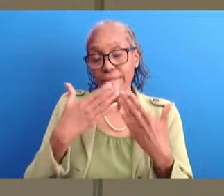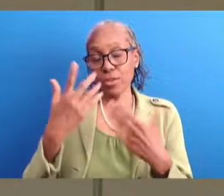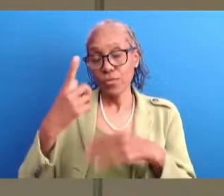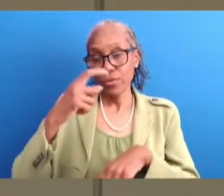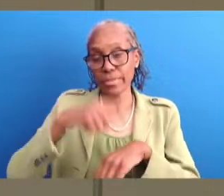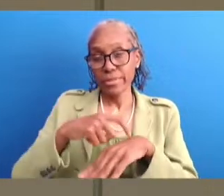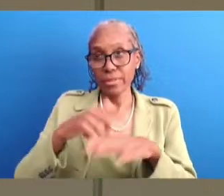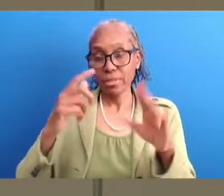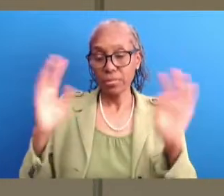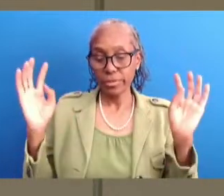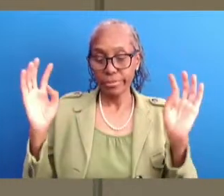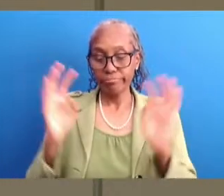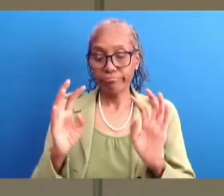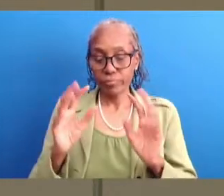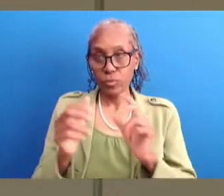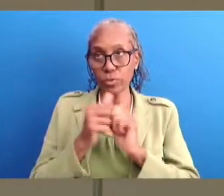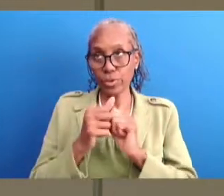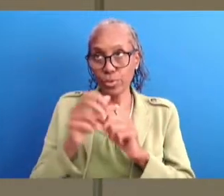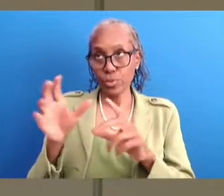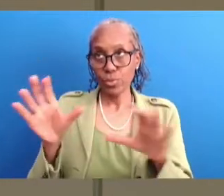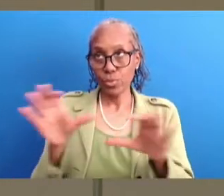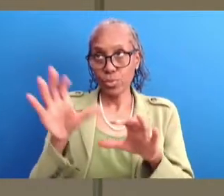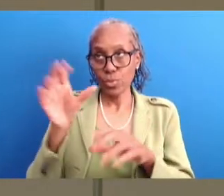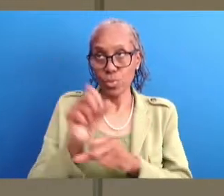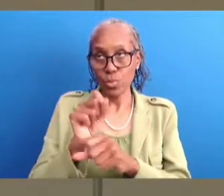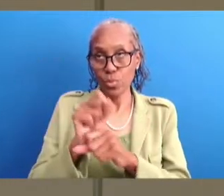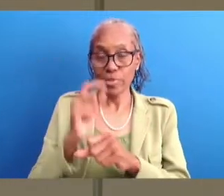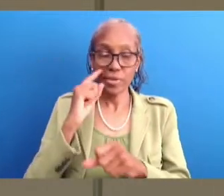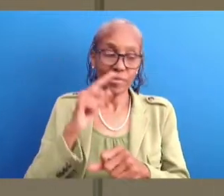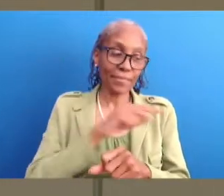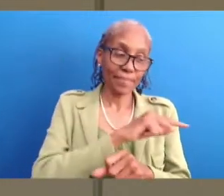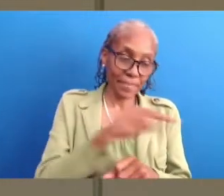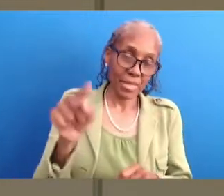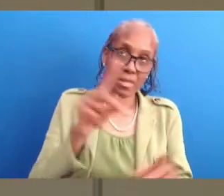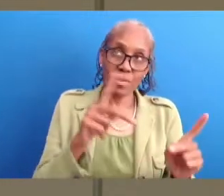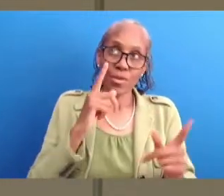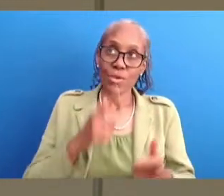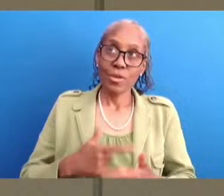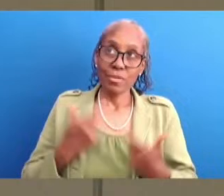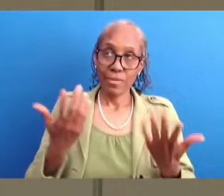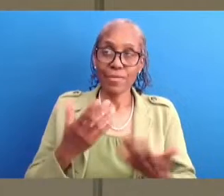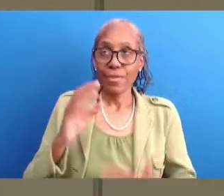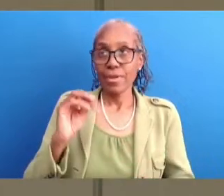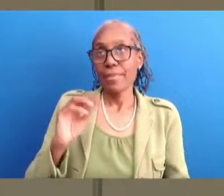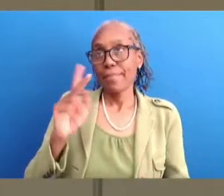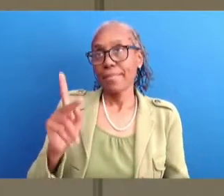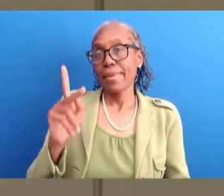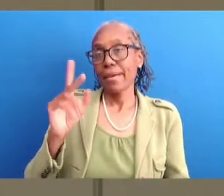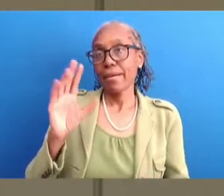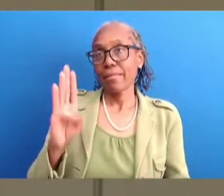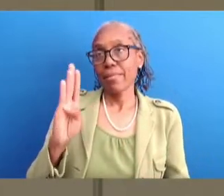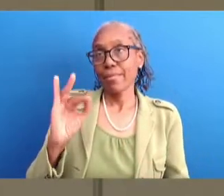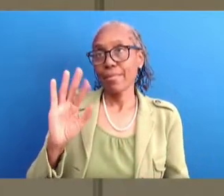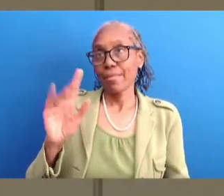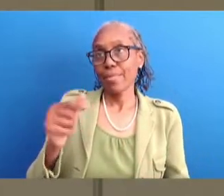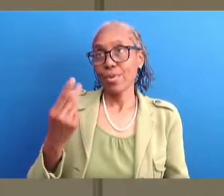INVOCATION. FATHER, WE THANK YOU FOR THIS DAY, WE THANK YOU FOR THIS TIME TO COME TOGETHER TO DO THE WORK